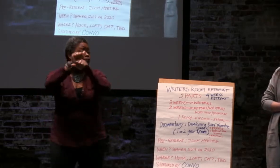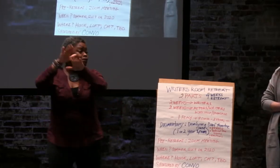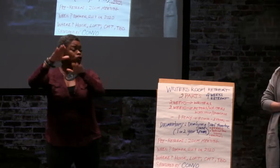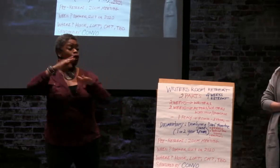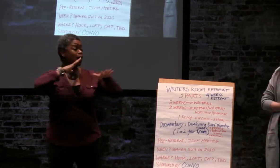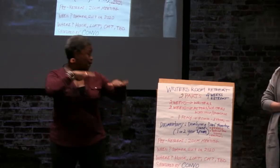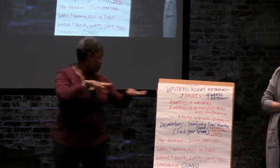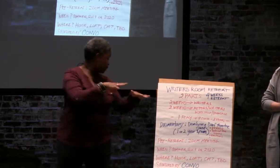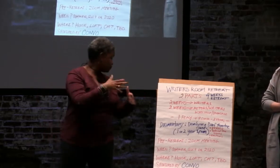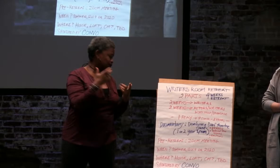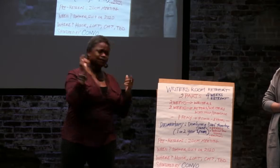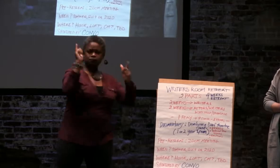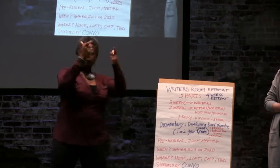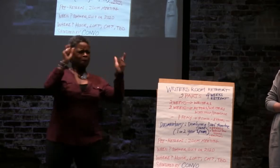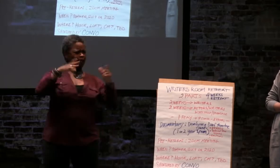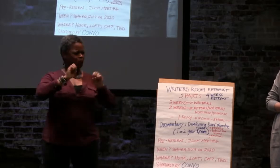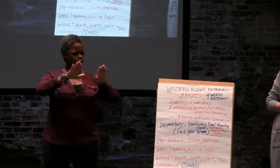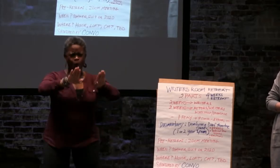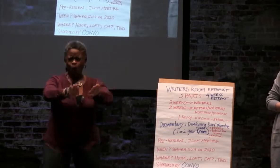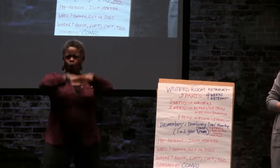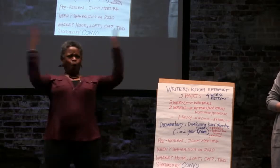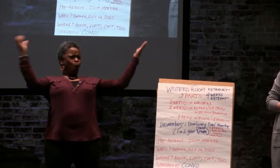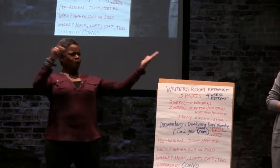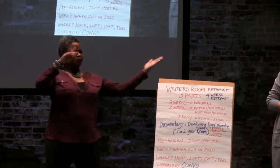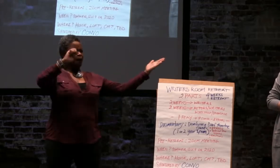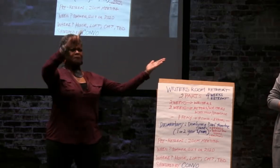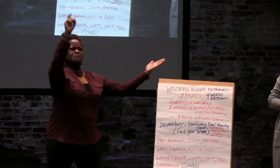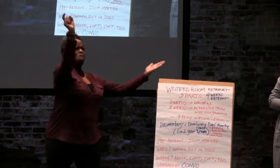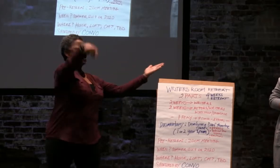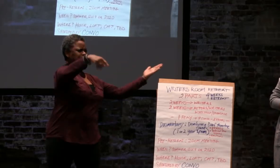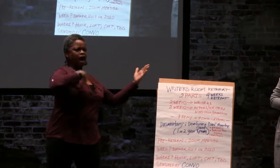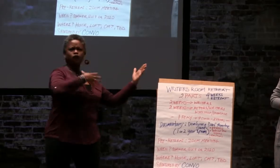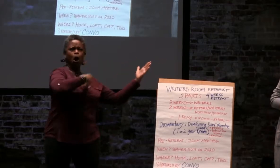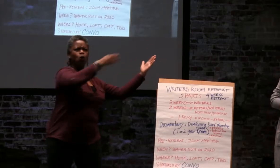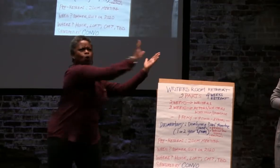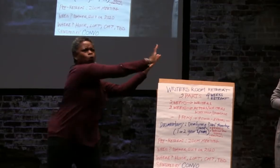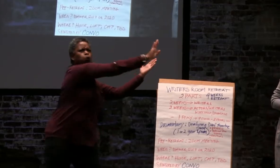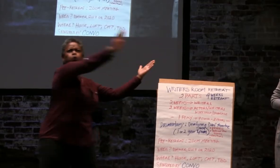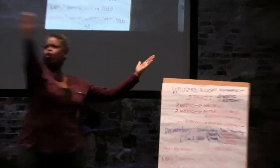The location could be someplace rural, like a farm, where we have open space.